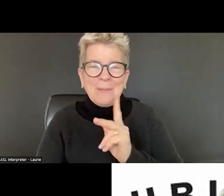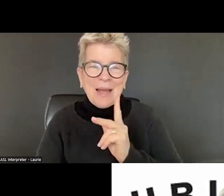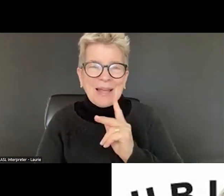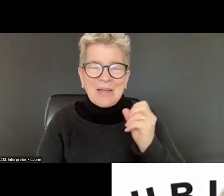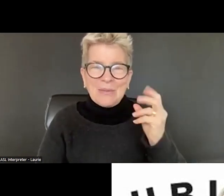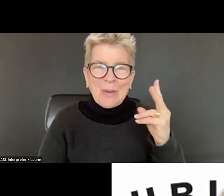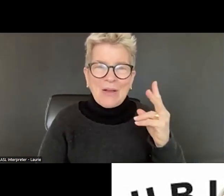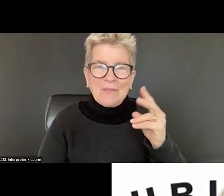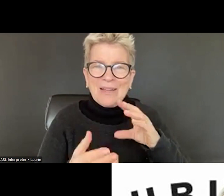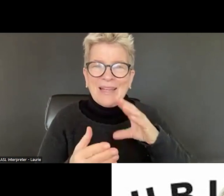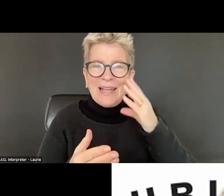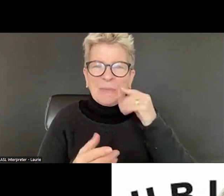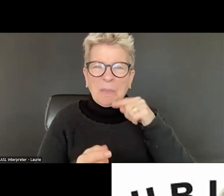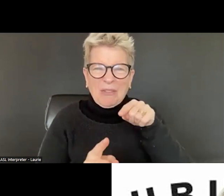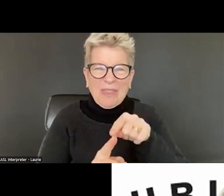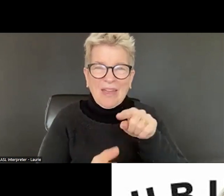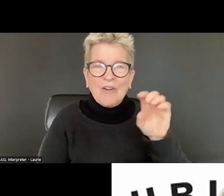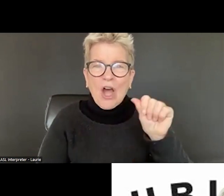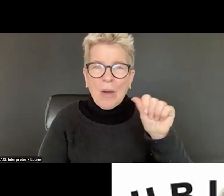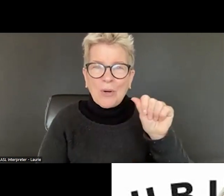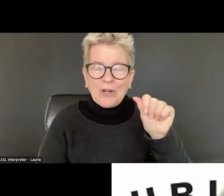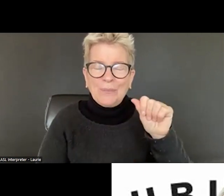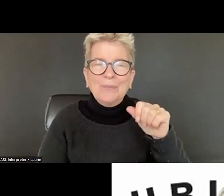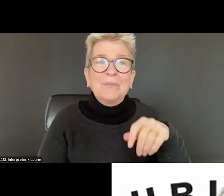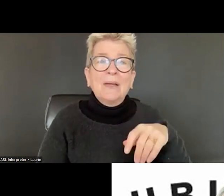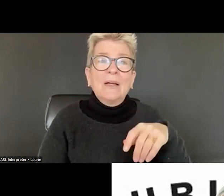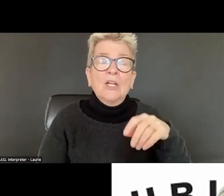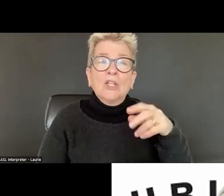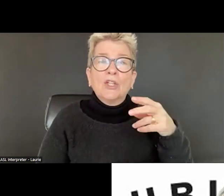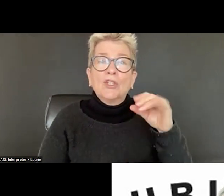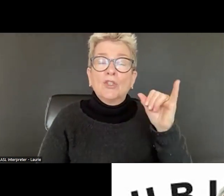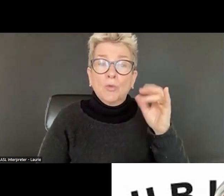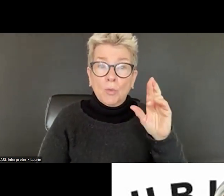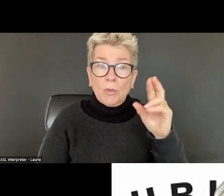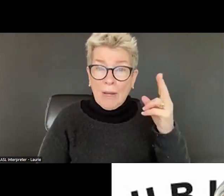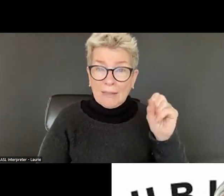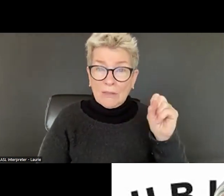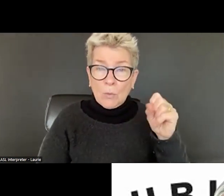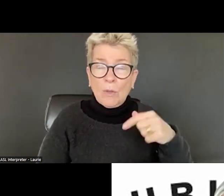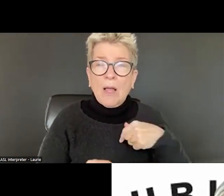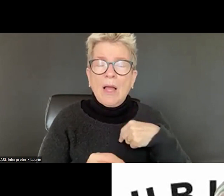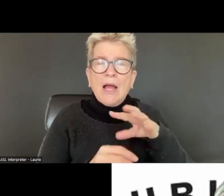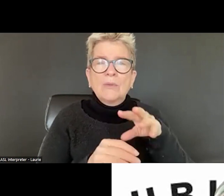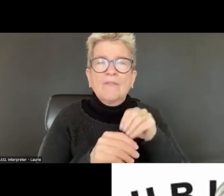well. In Junior High I got to participate in an activity that was around investing.